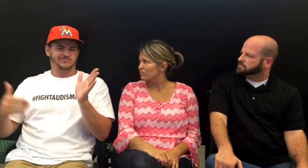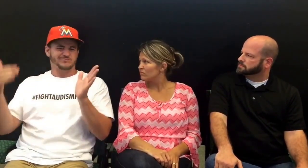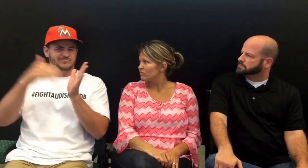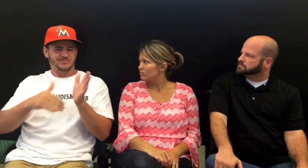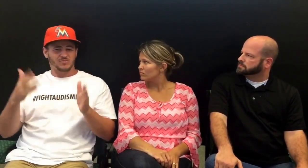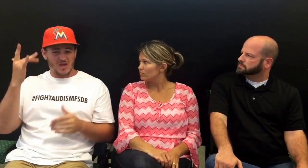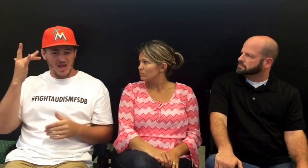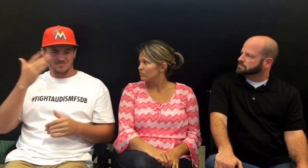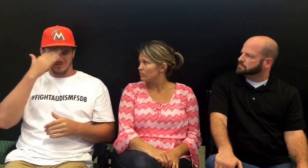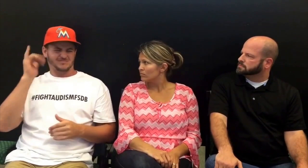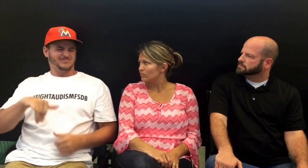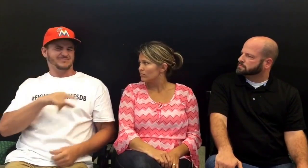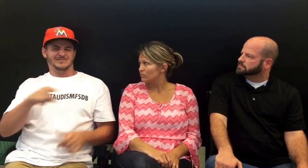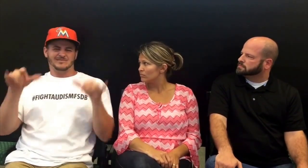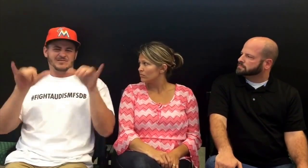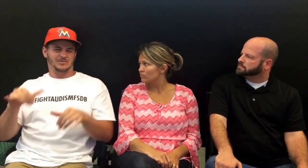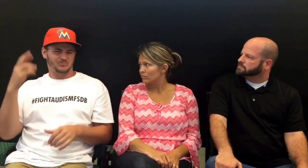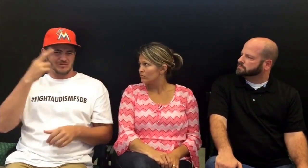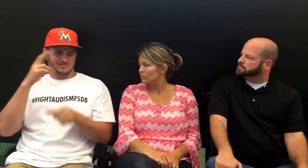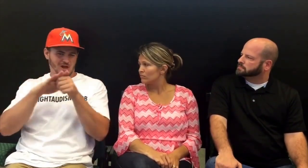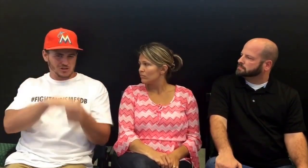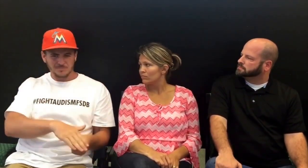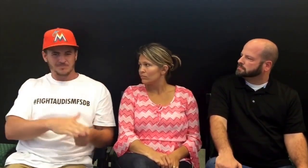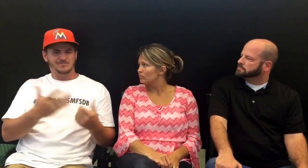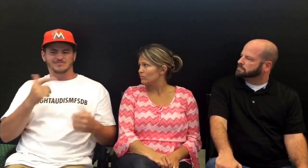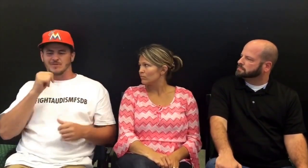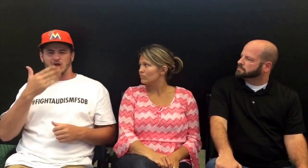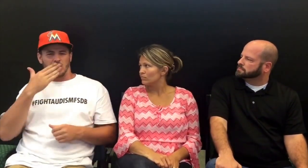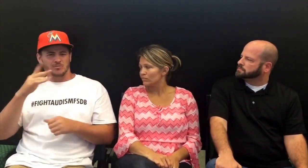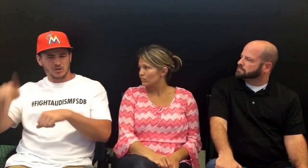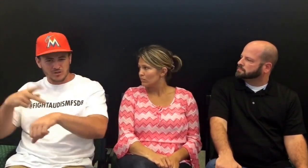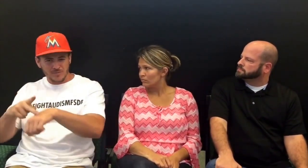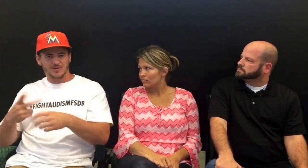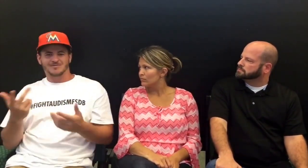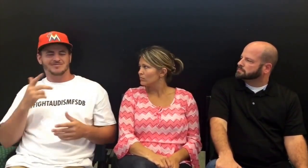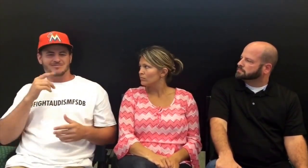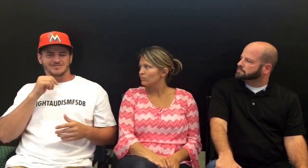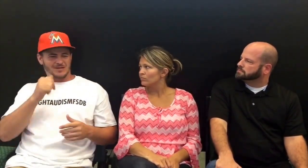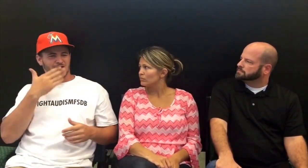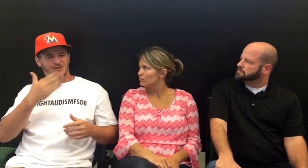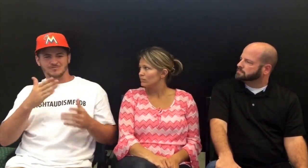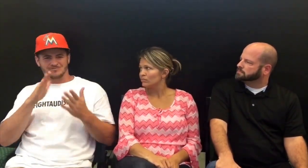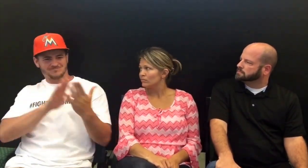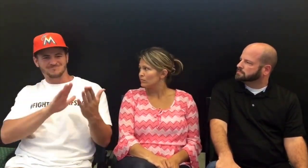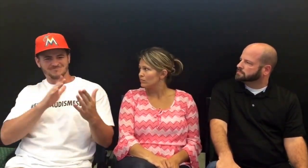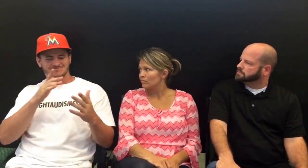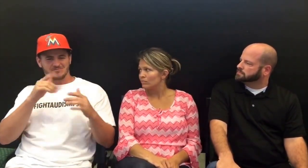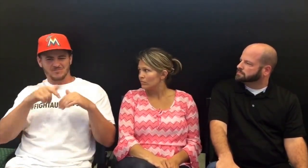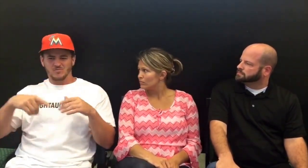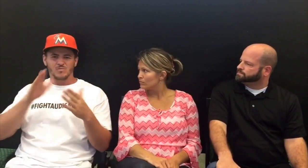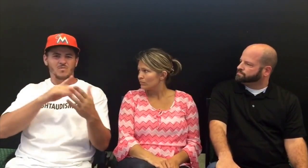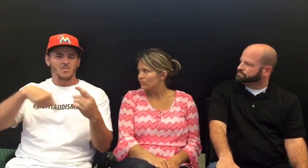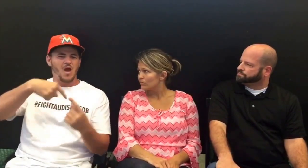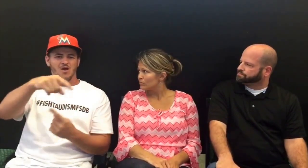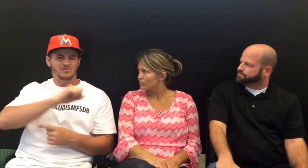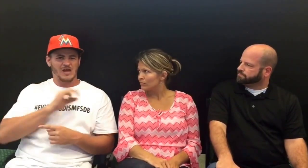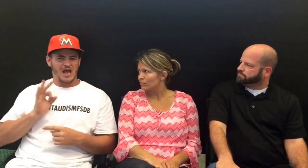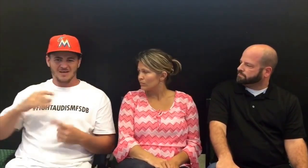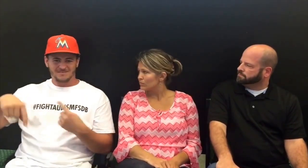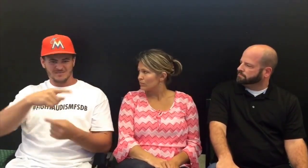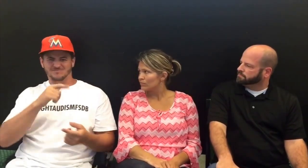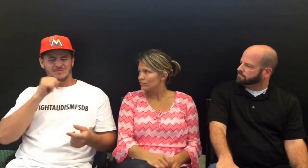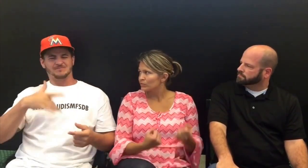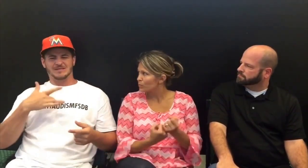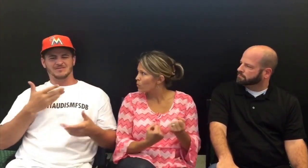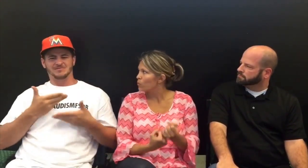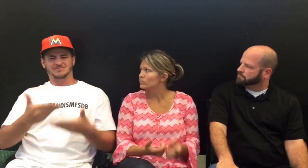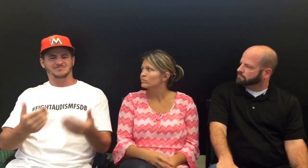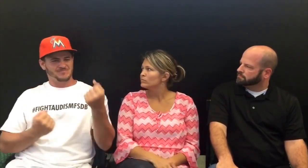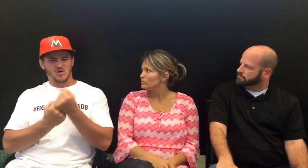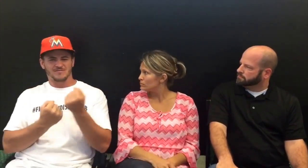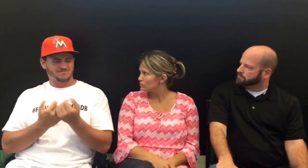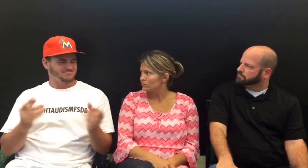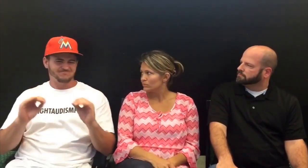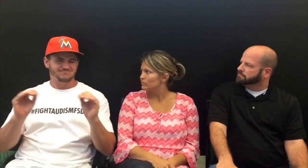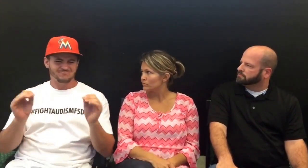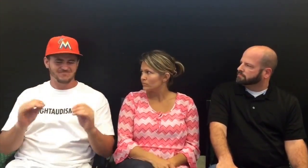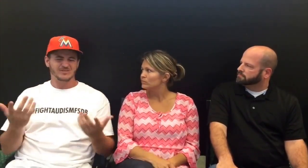This is a cycle because of audism, unfit principal, and an unsupportive approach towards Deaf staff.